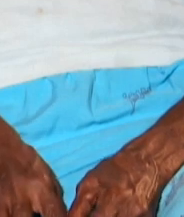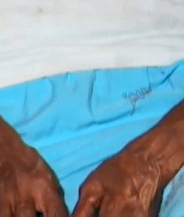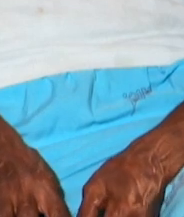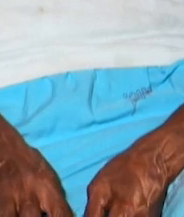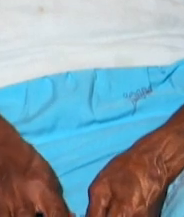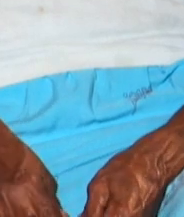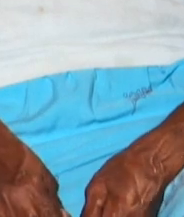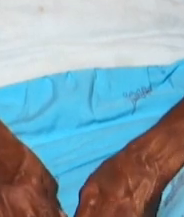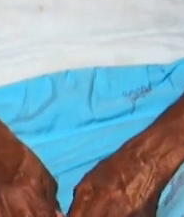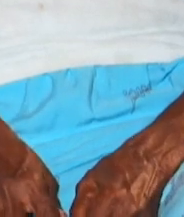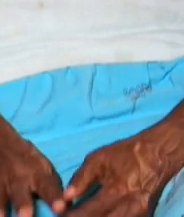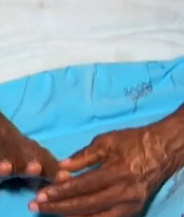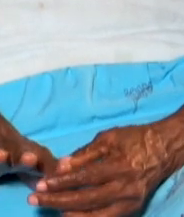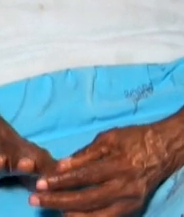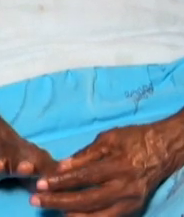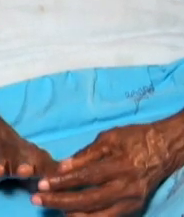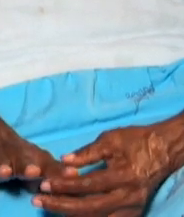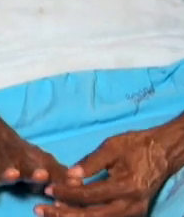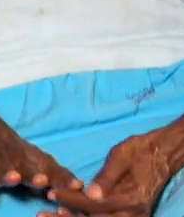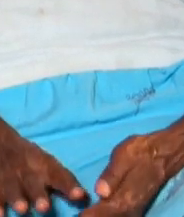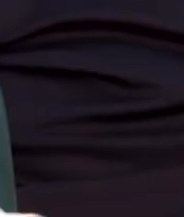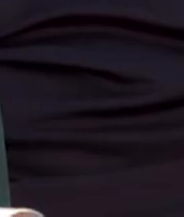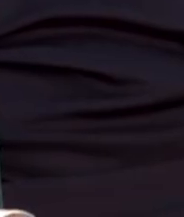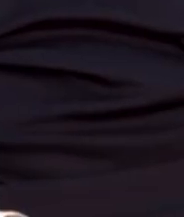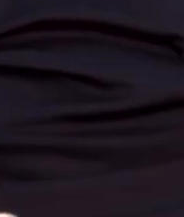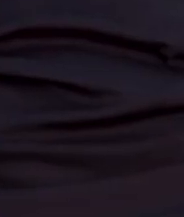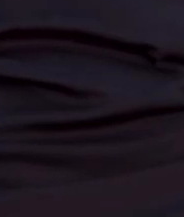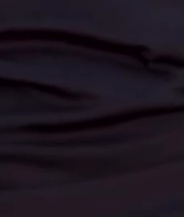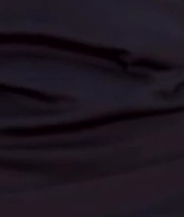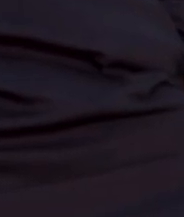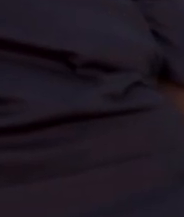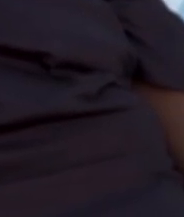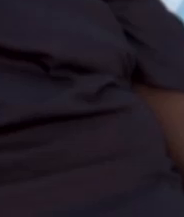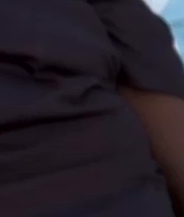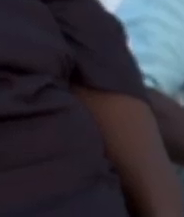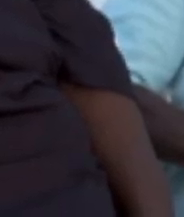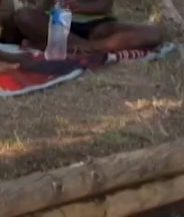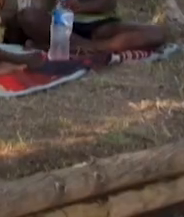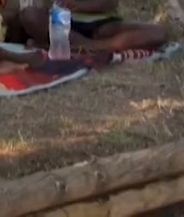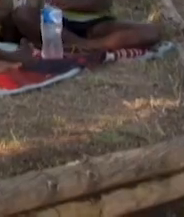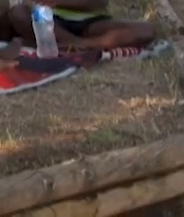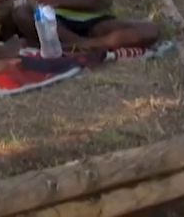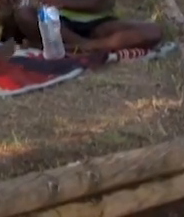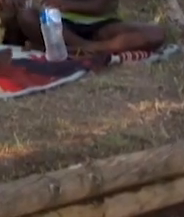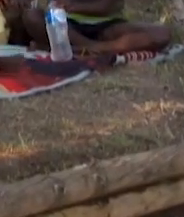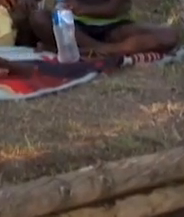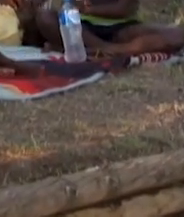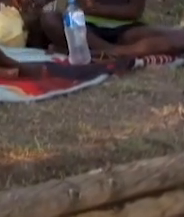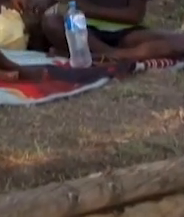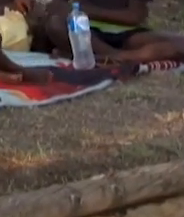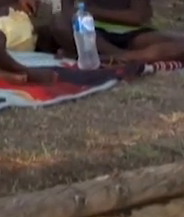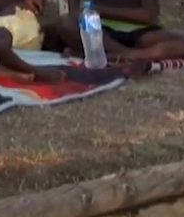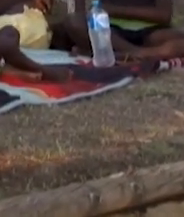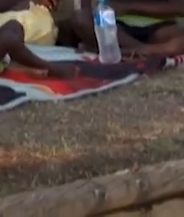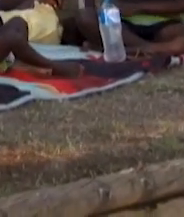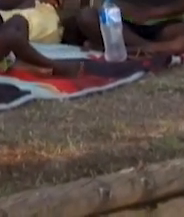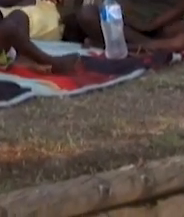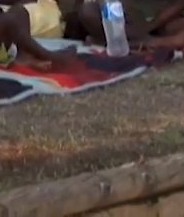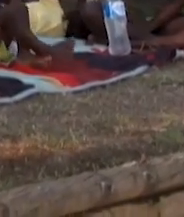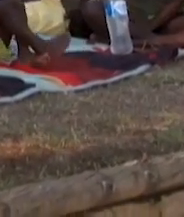Aunty Queenie (UNKNOWN), Sydney, everywhere.